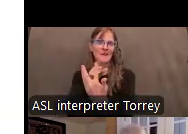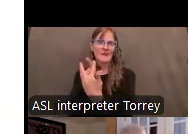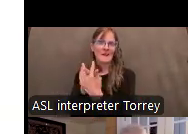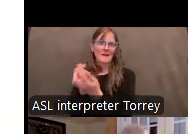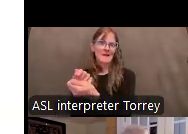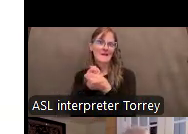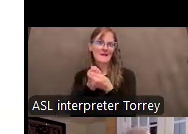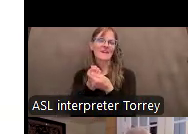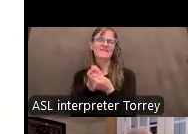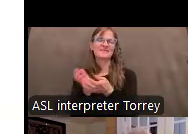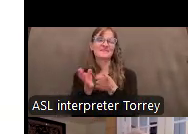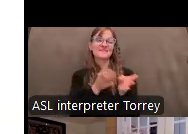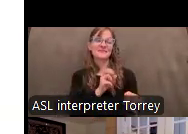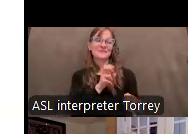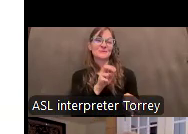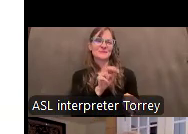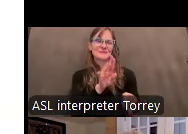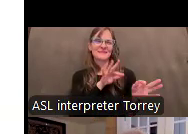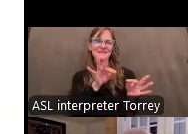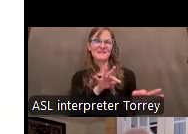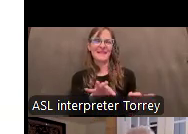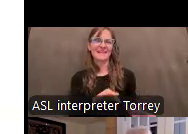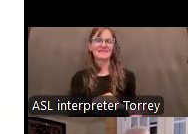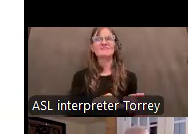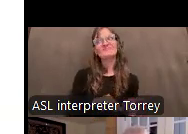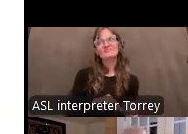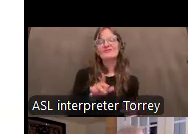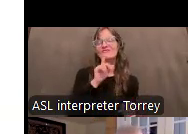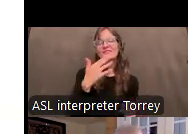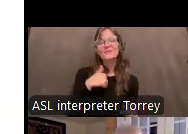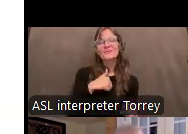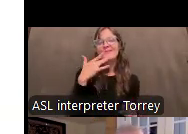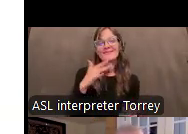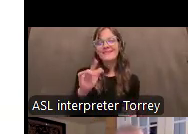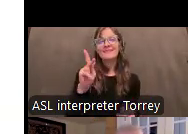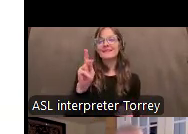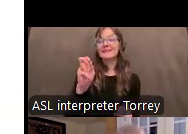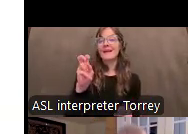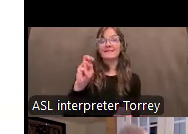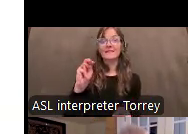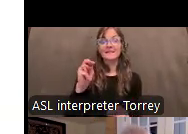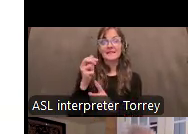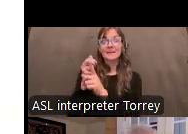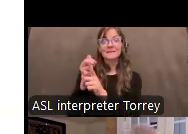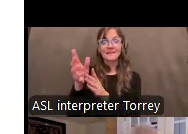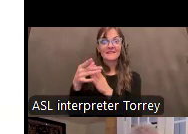to have Kevin leading this initiative and his team because we were not experts in caregiving in the state of Wisconsin.